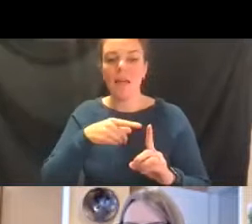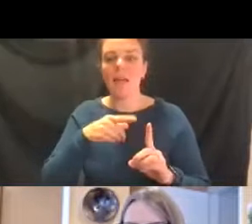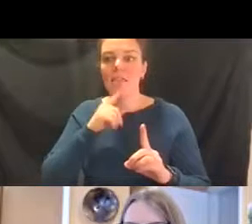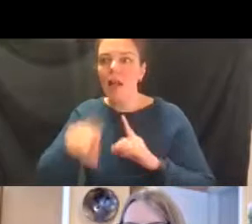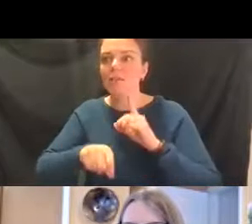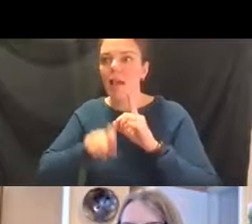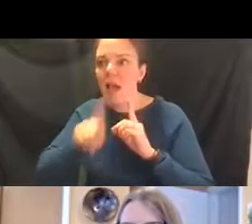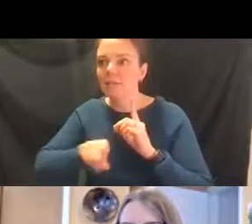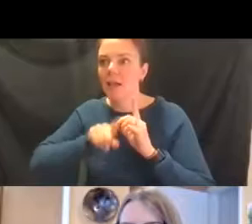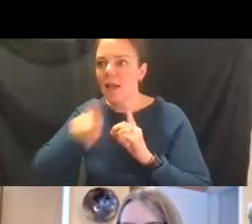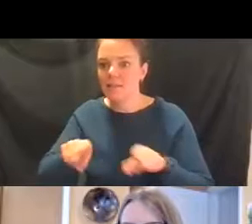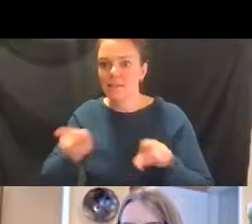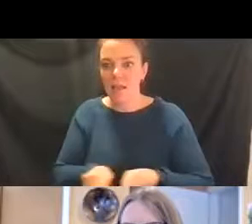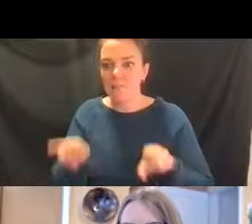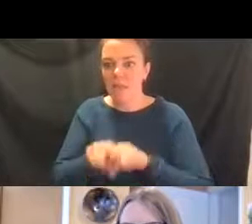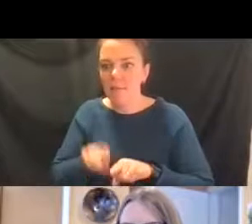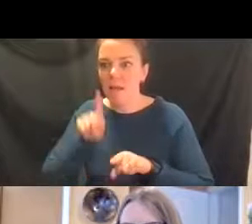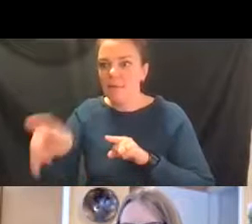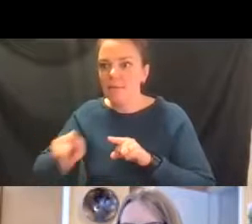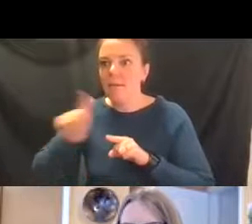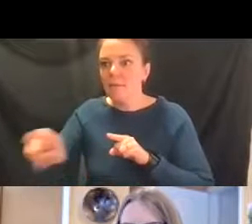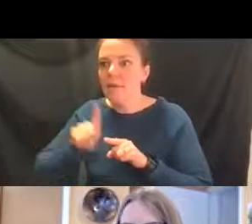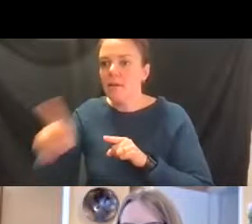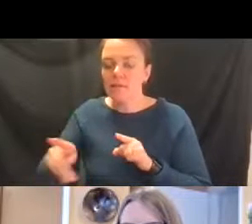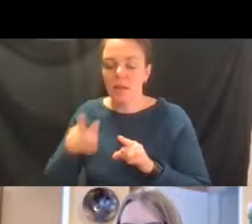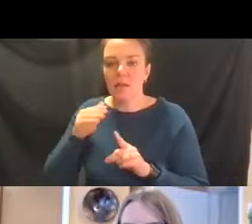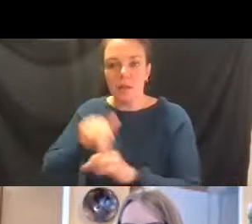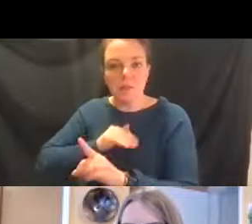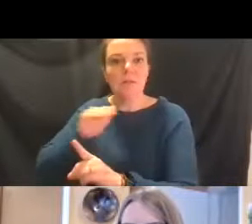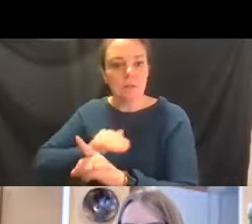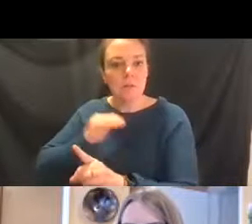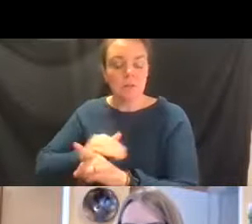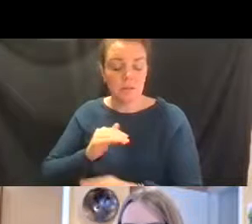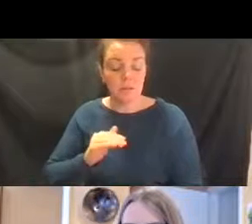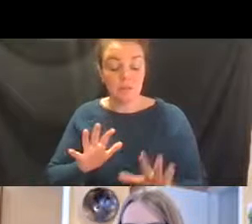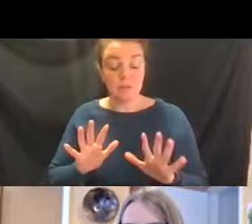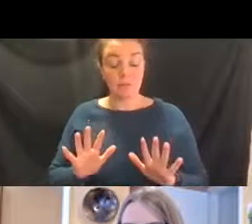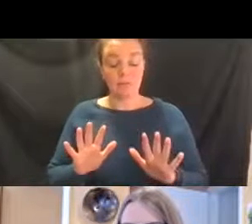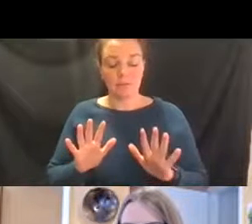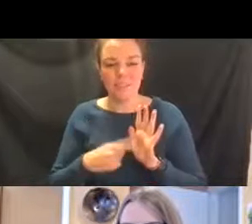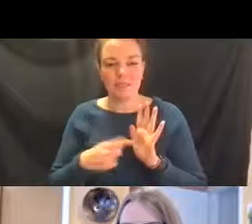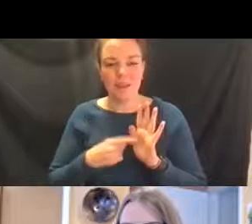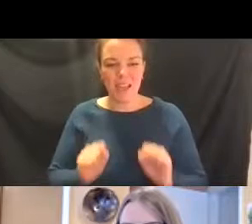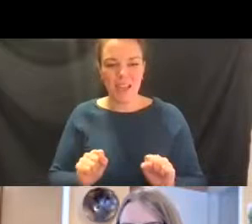you the same question. and sometimes it can be grating but you just need to take a deep breath